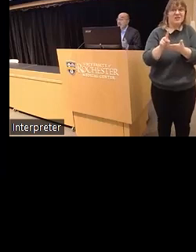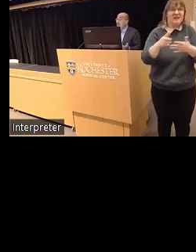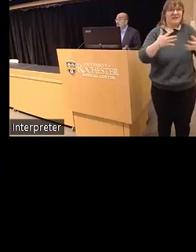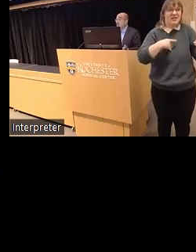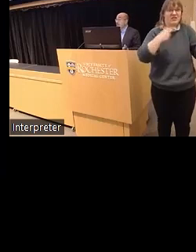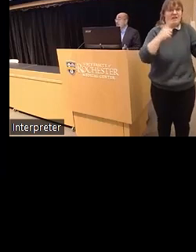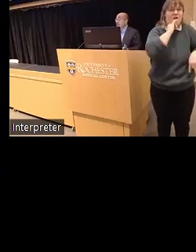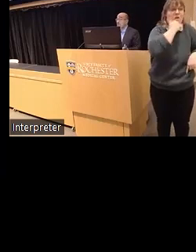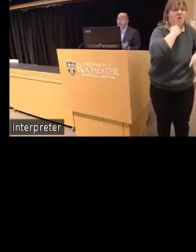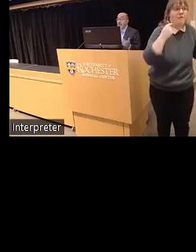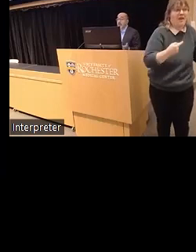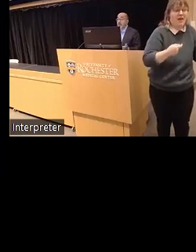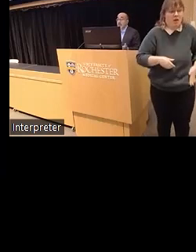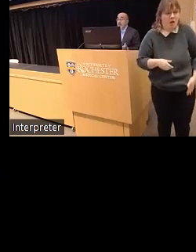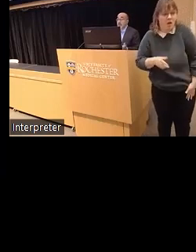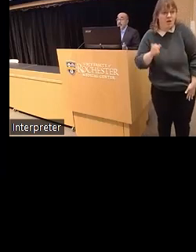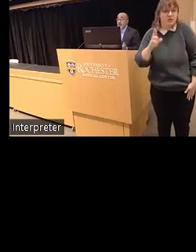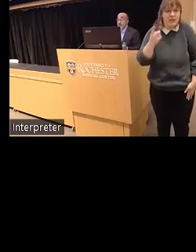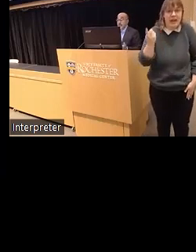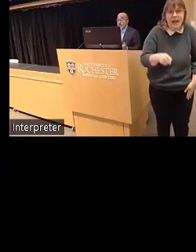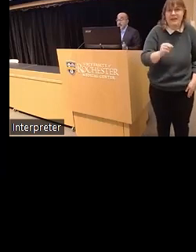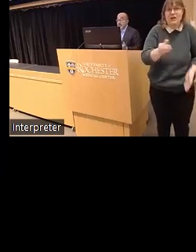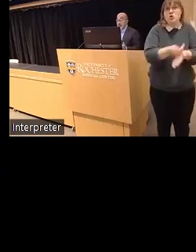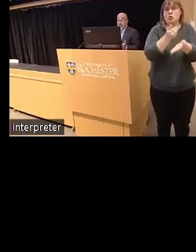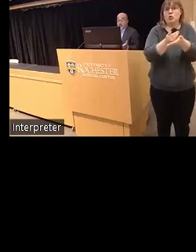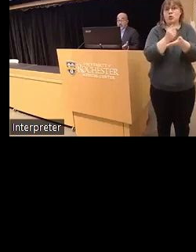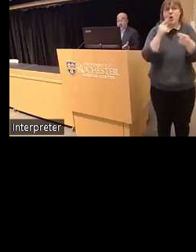have a lot of pain going down their leg or going down their arm and um you know we can and we can